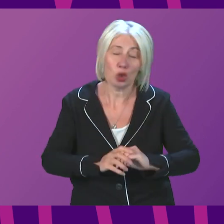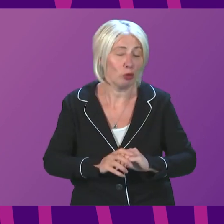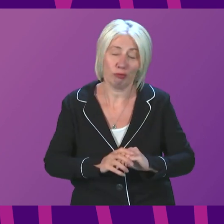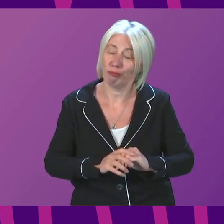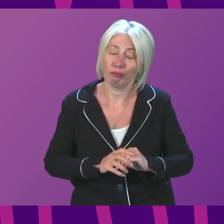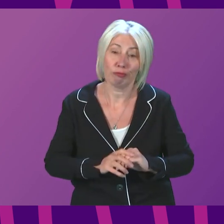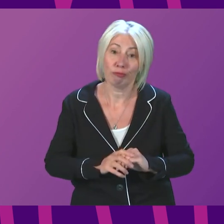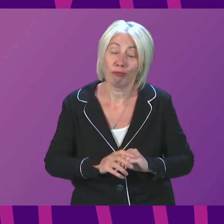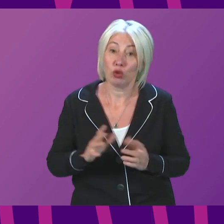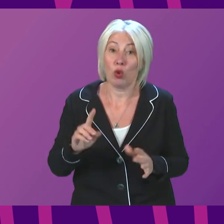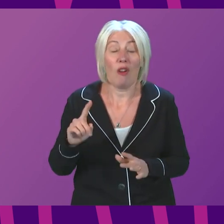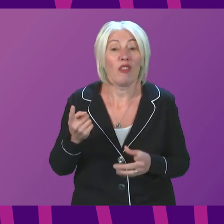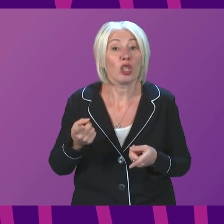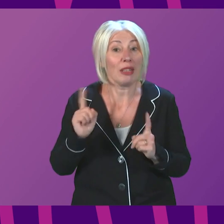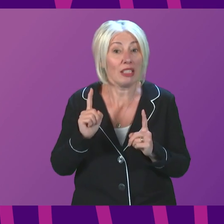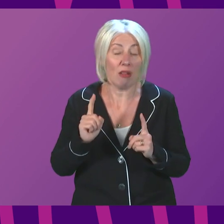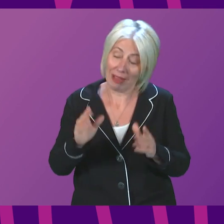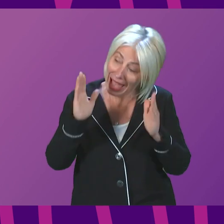The First Minister has to answer that charge.